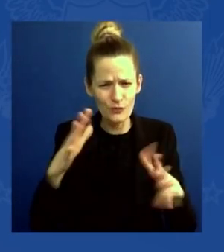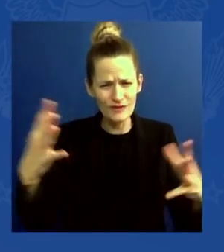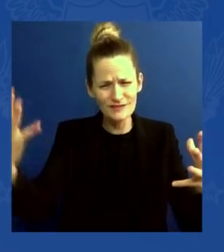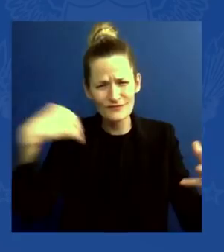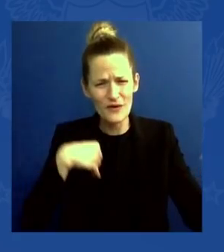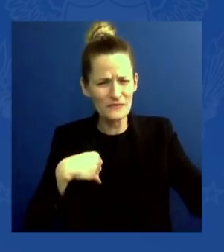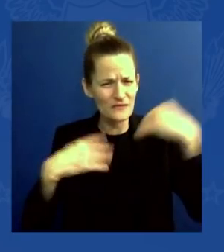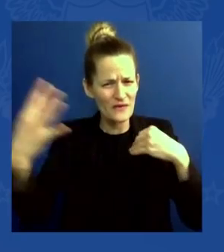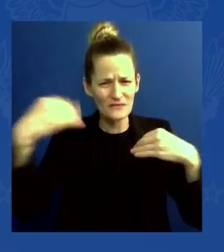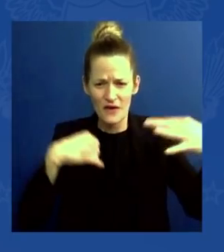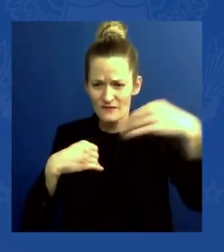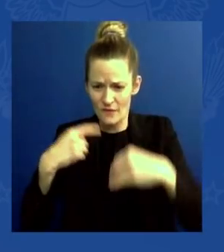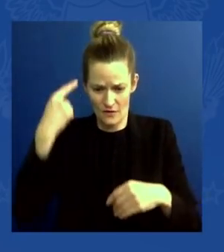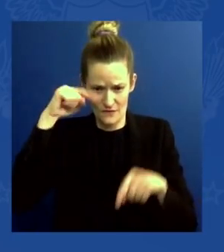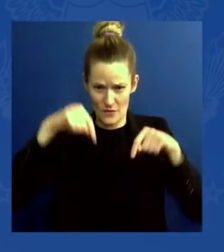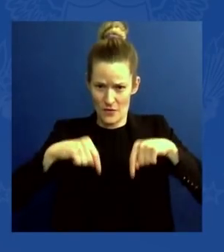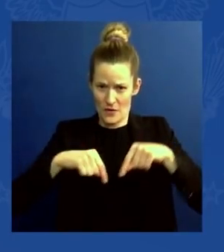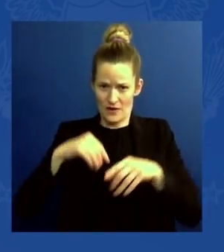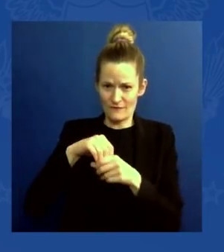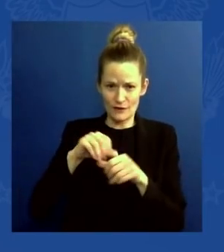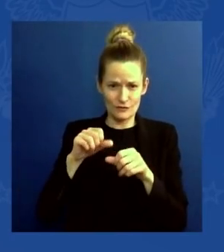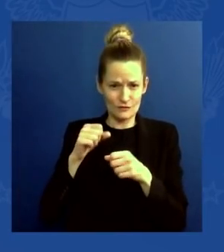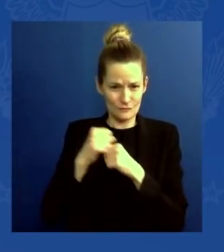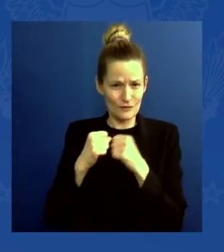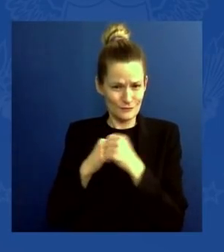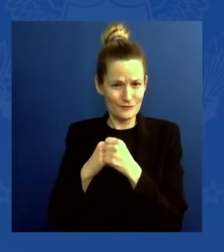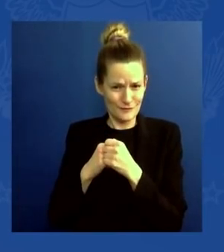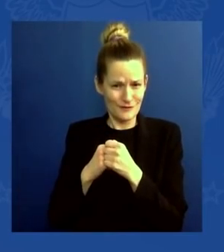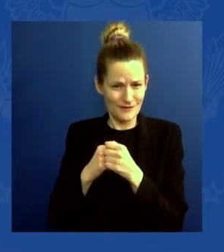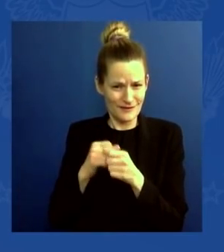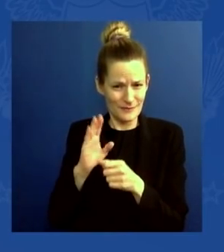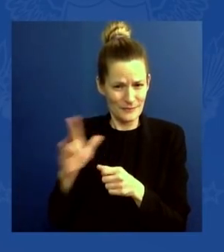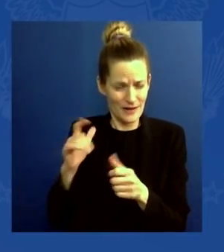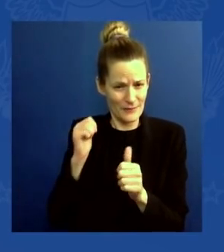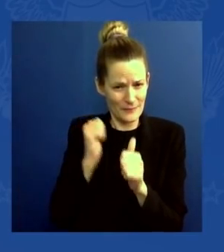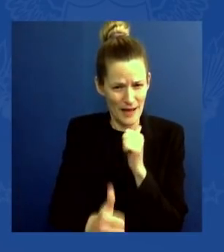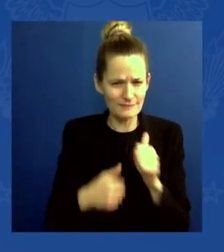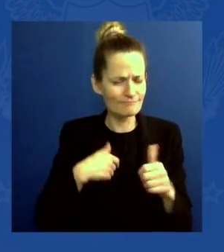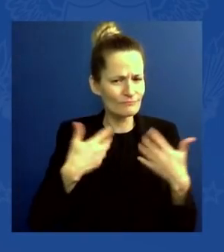Speaker Pelosi, Steny Hoyer, Jim Clyburn, progressive leaders, moderate leaders,